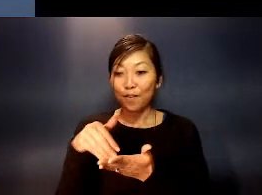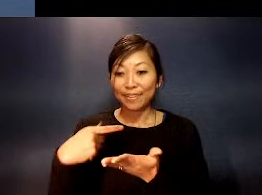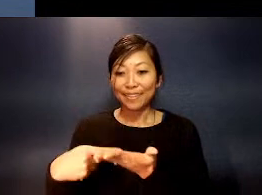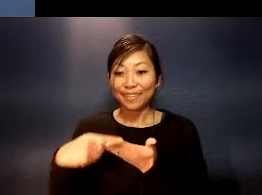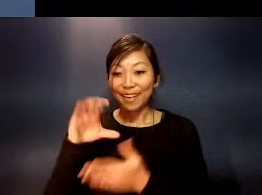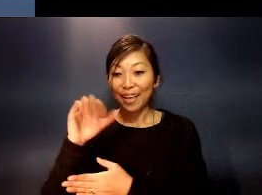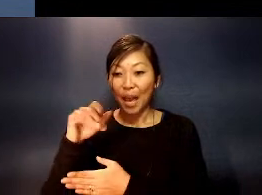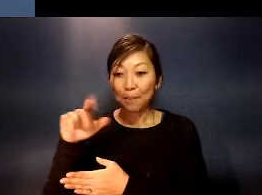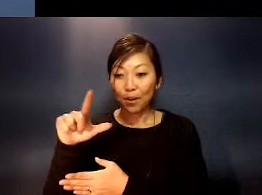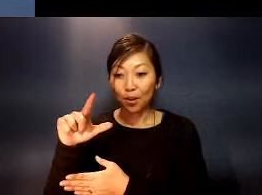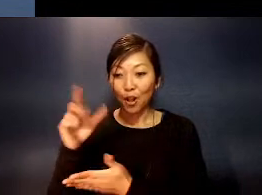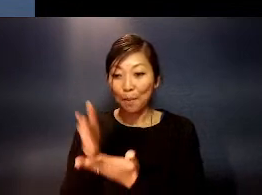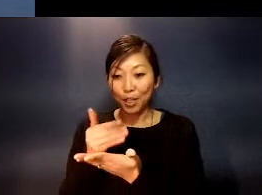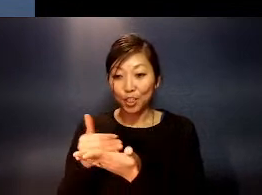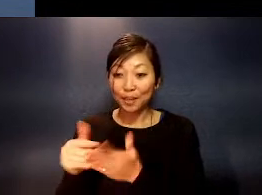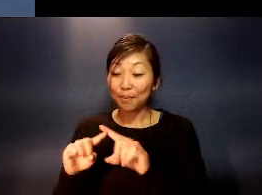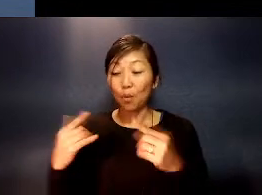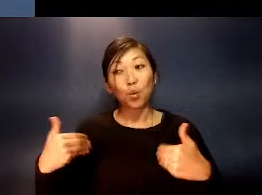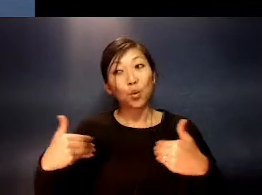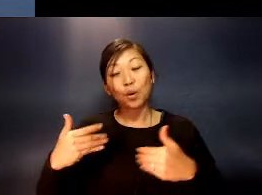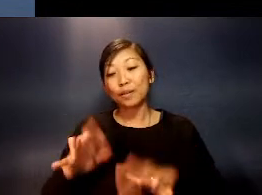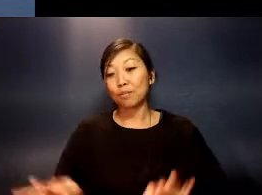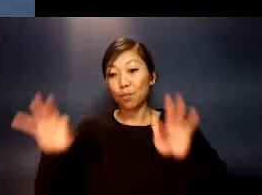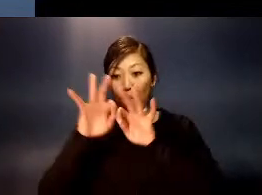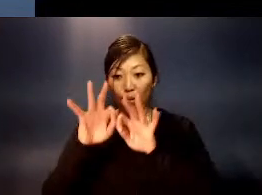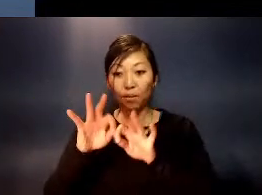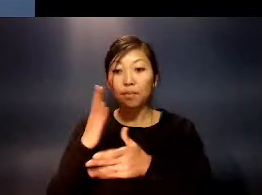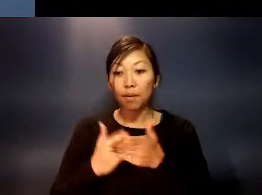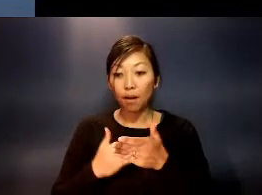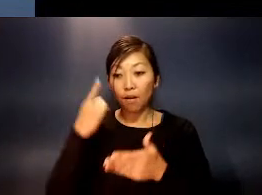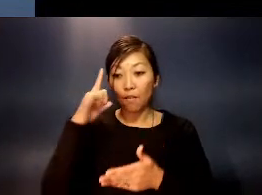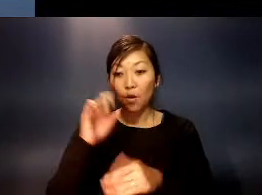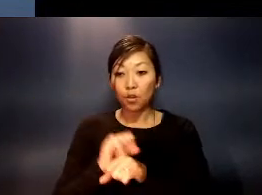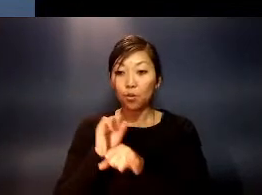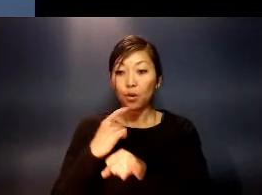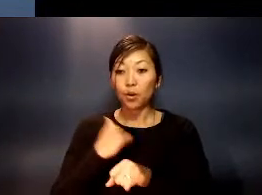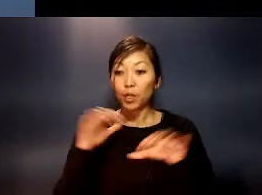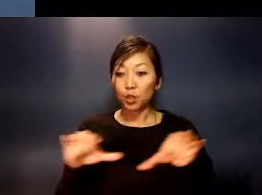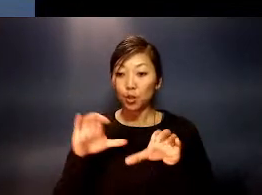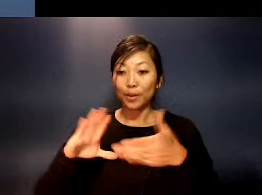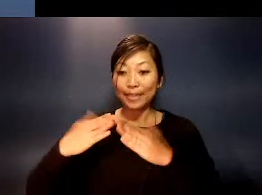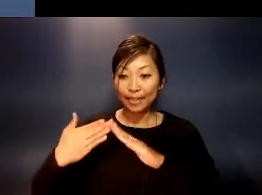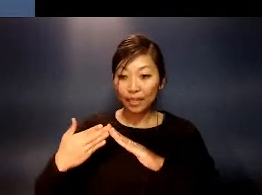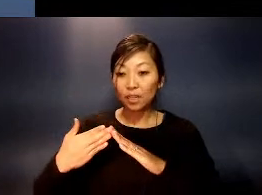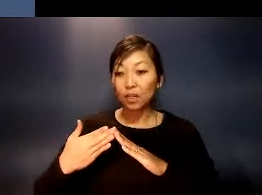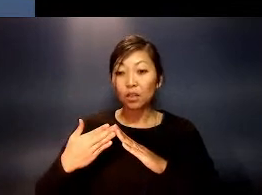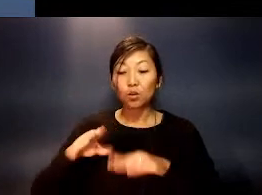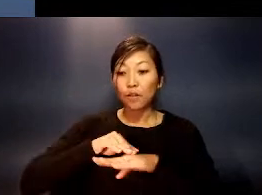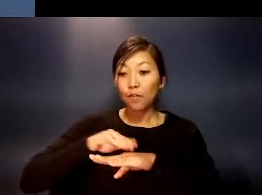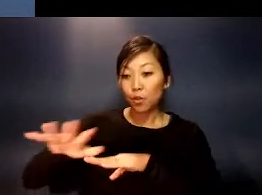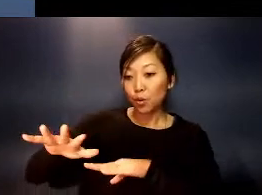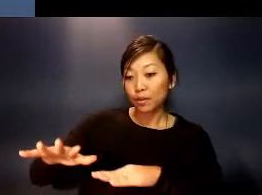OF DOLLARS IN INFRASTRUCTURE INVESTMENTS SO THAT WE ARE BOTH MAKING AN INVESTMENT IN OUR CITY'S FUTURE, CATCHING UP ON DEFERRED MAINTENANCE OF OUR STREETS AND